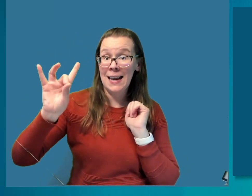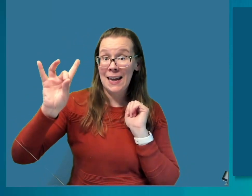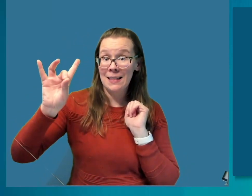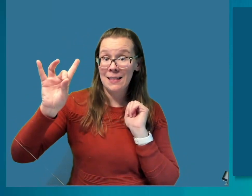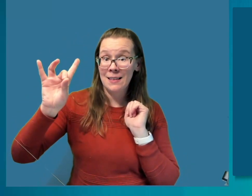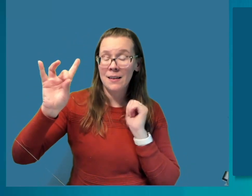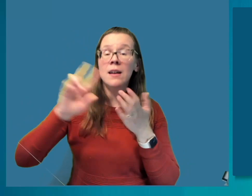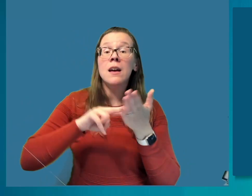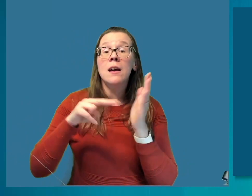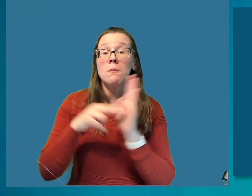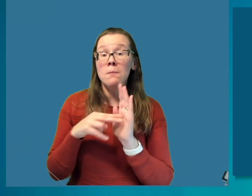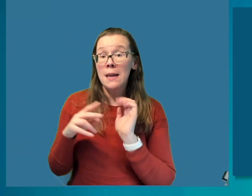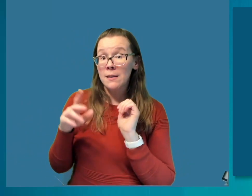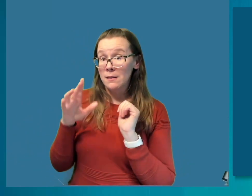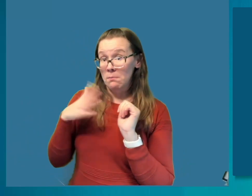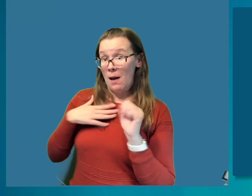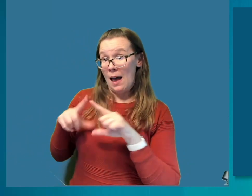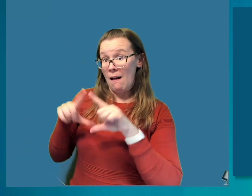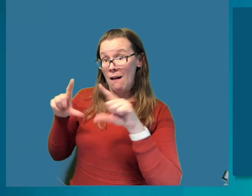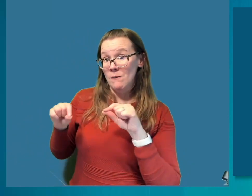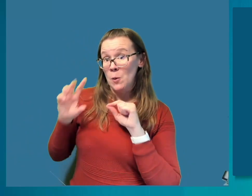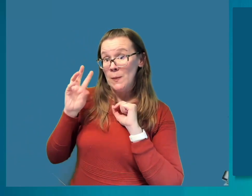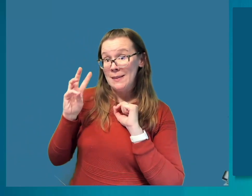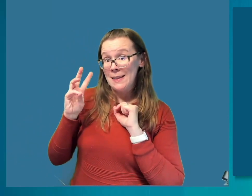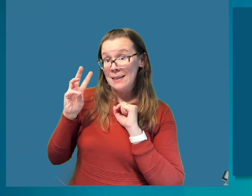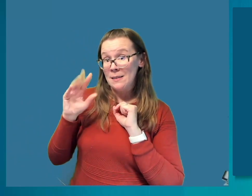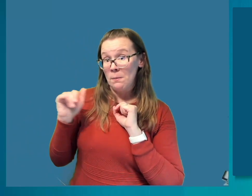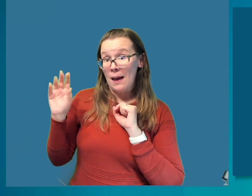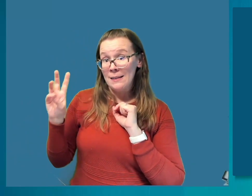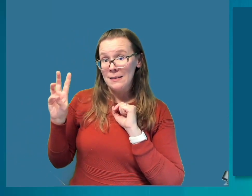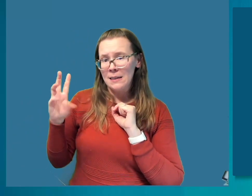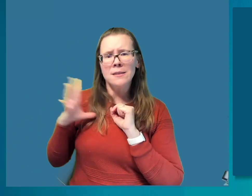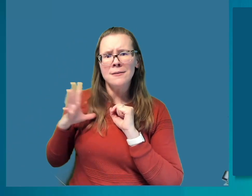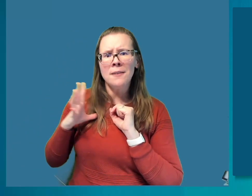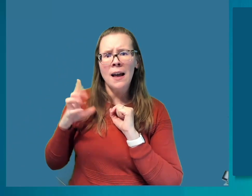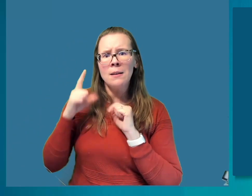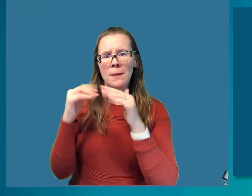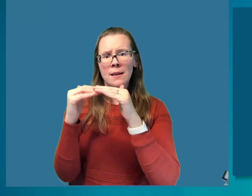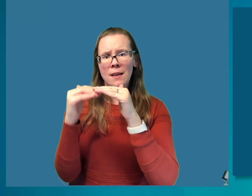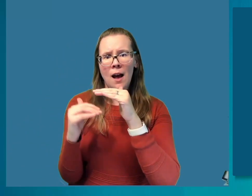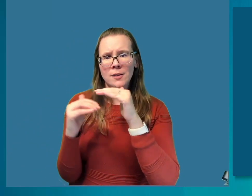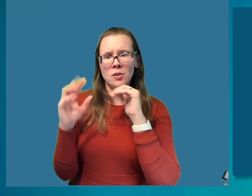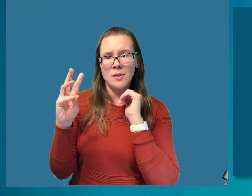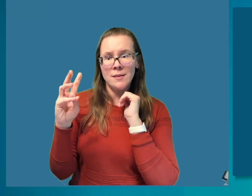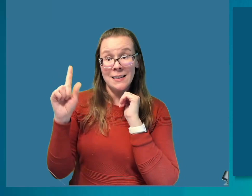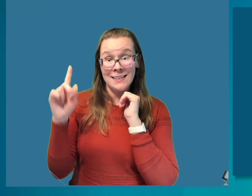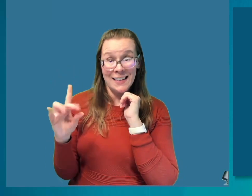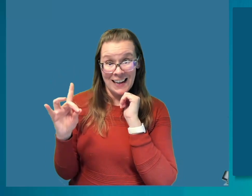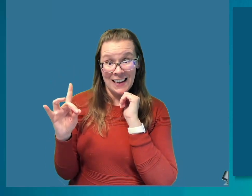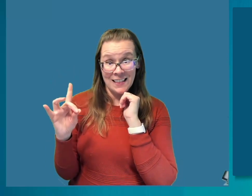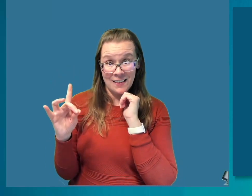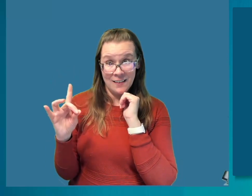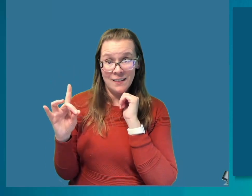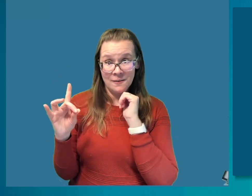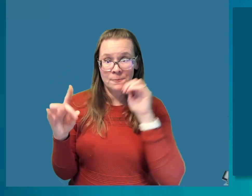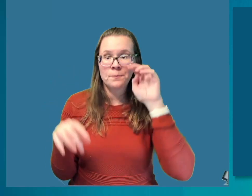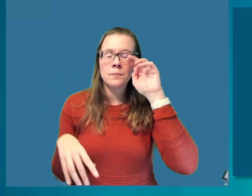uh, 6 and 1/8 of an inch. So if you're using an envelope that is 6" x 6", it will be fine. You